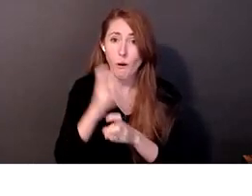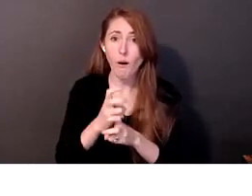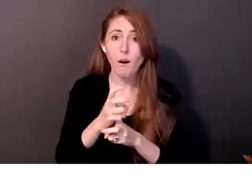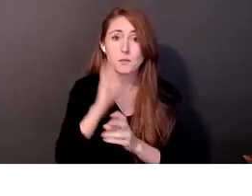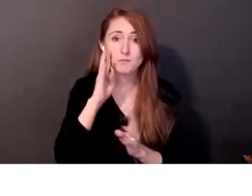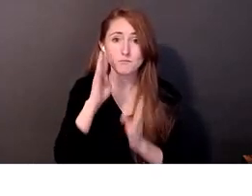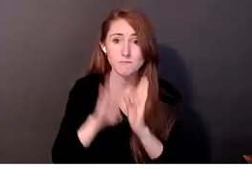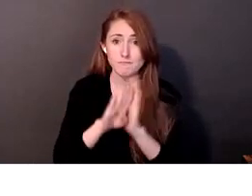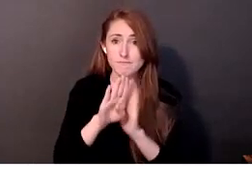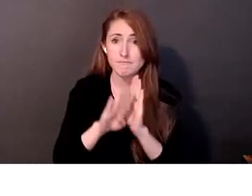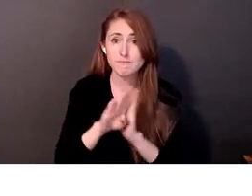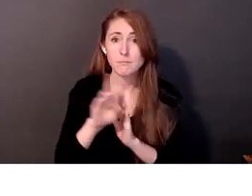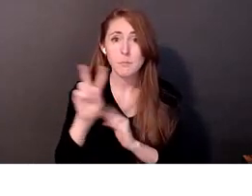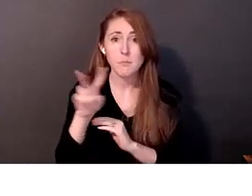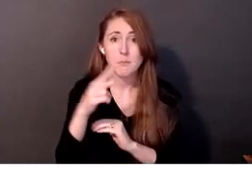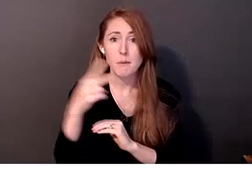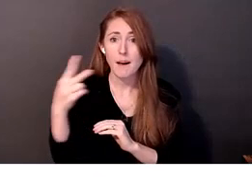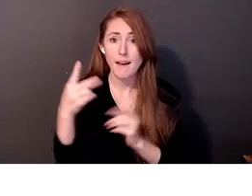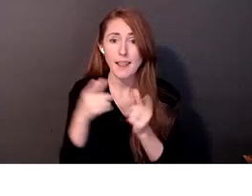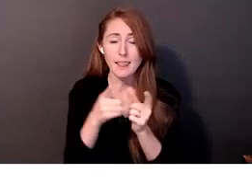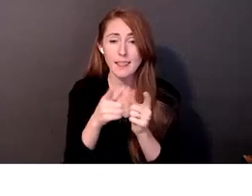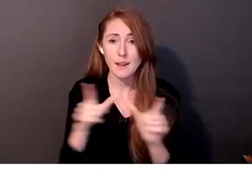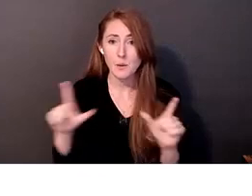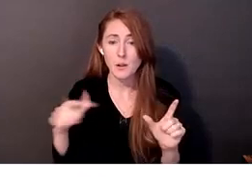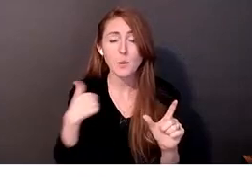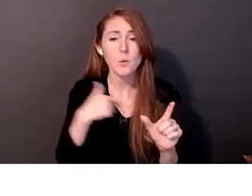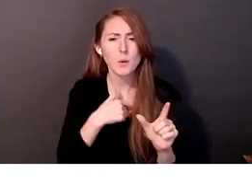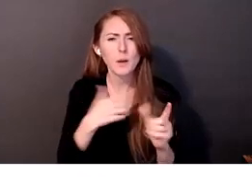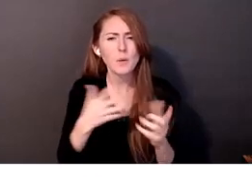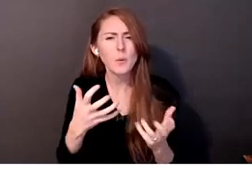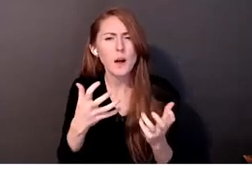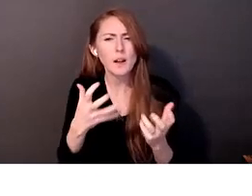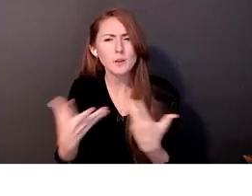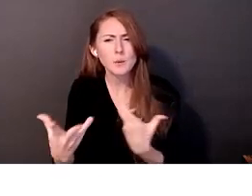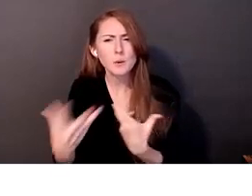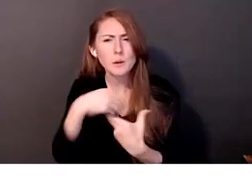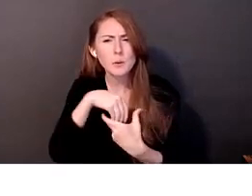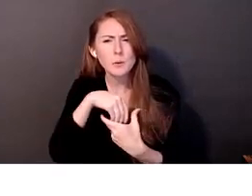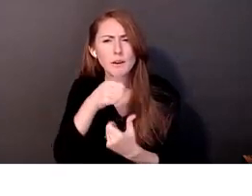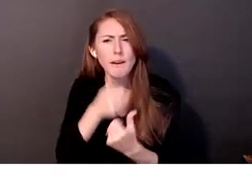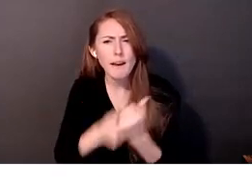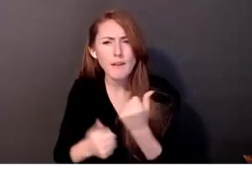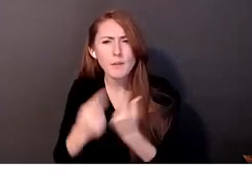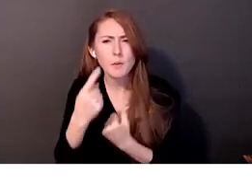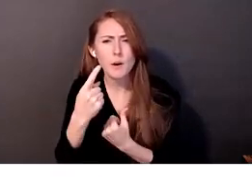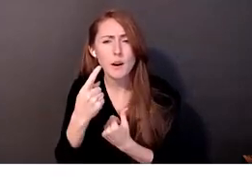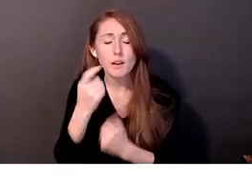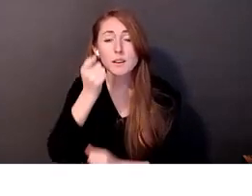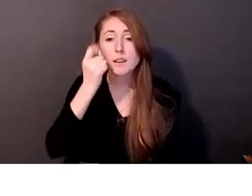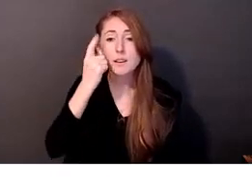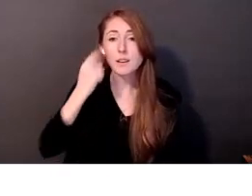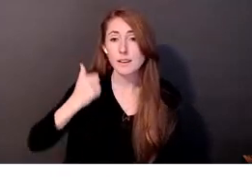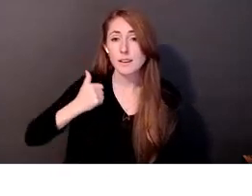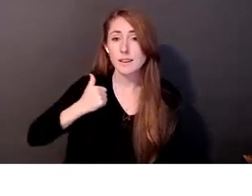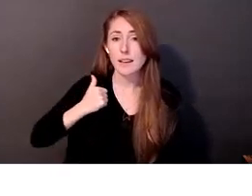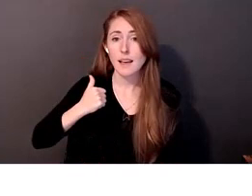And we wanted to include everyone. As Canada has this characteristic